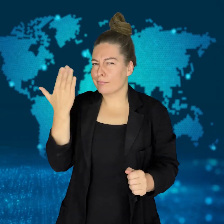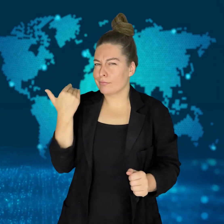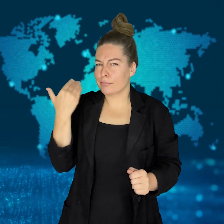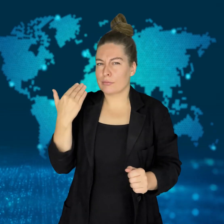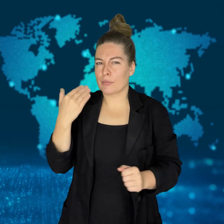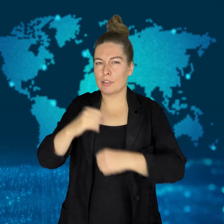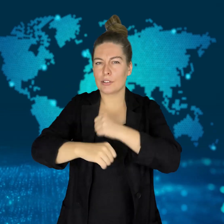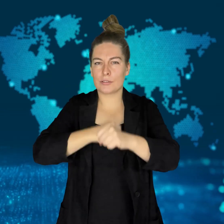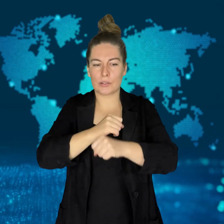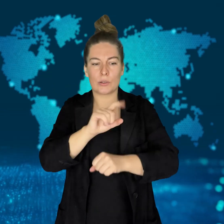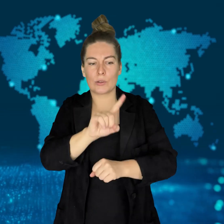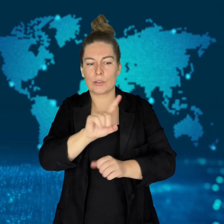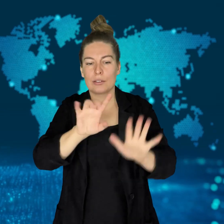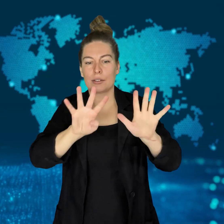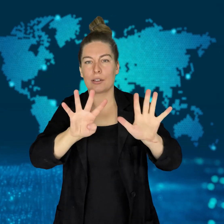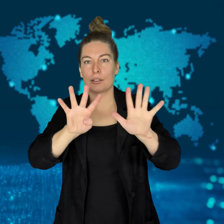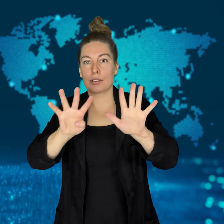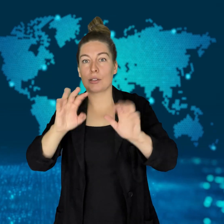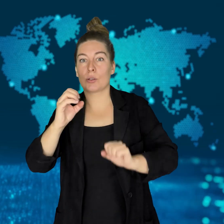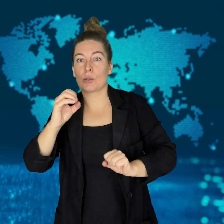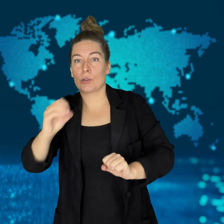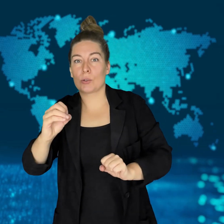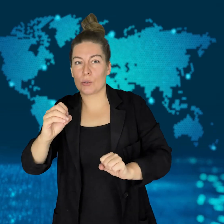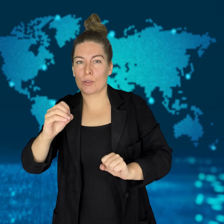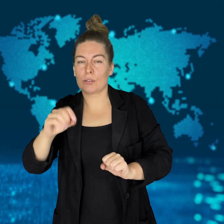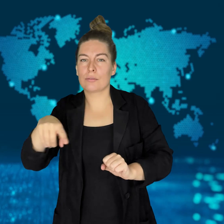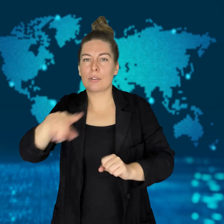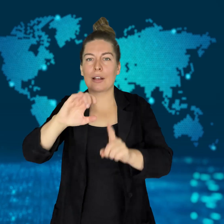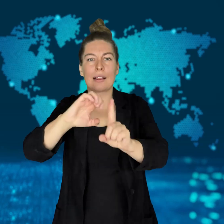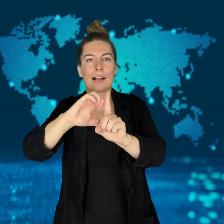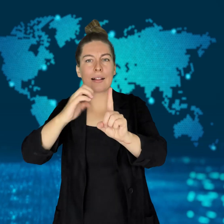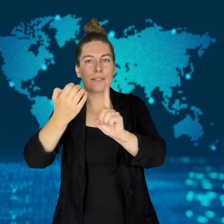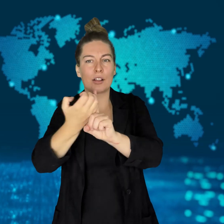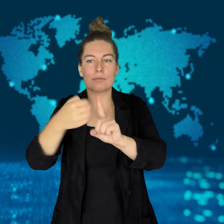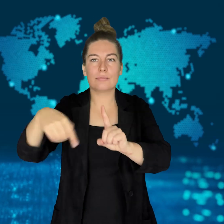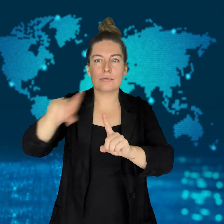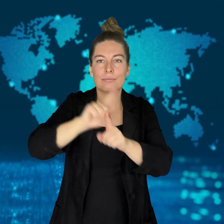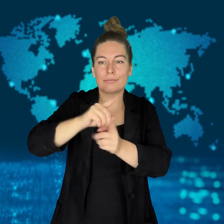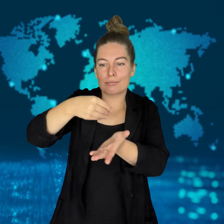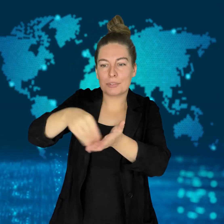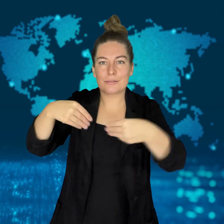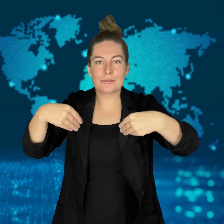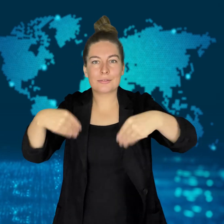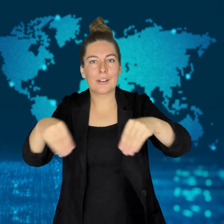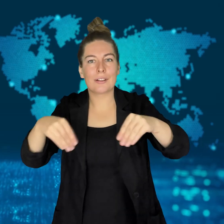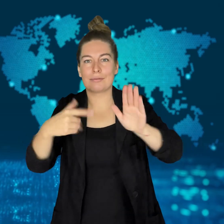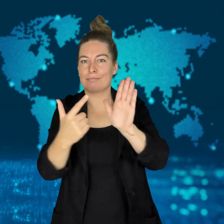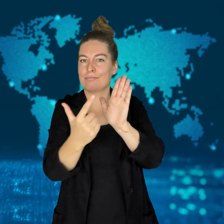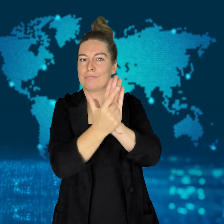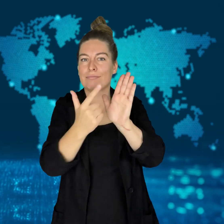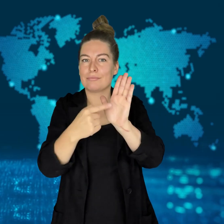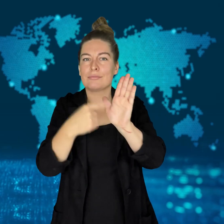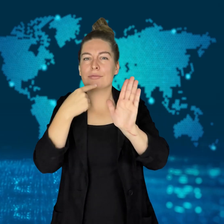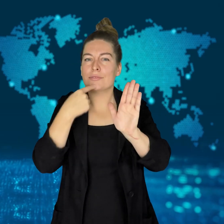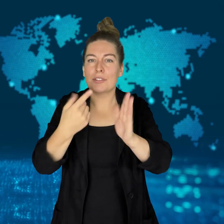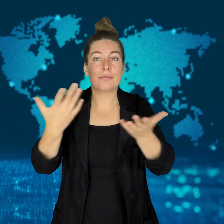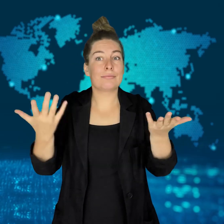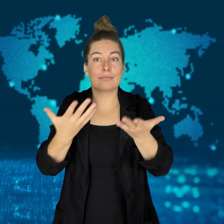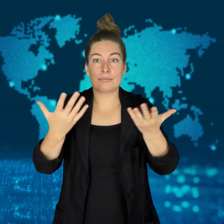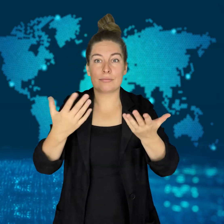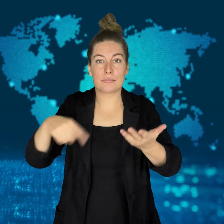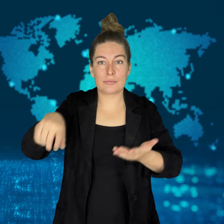The legislation focused on reducing the country's smoking rate.